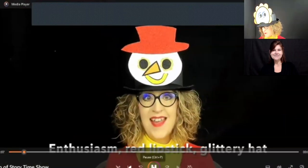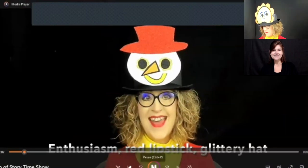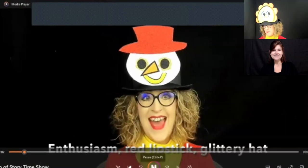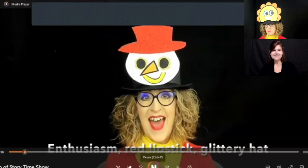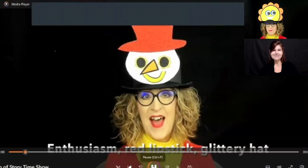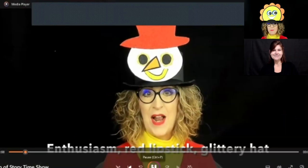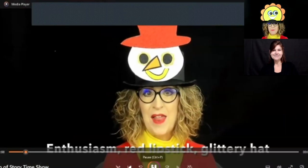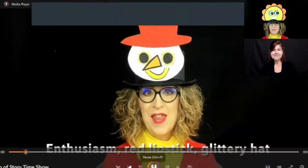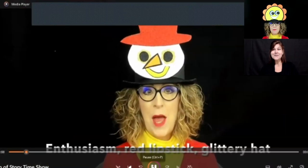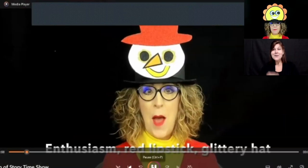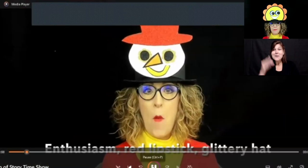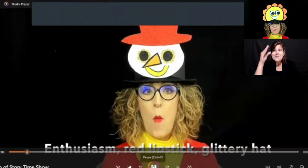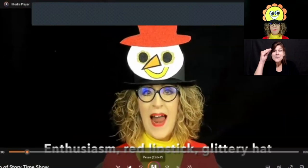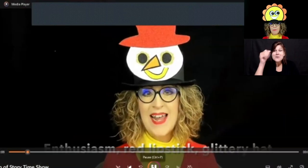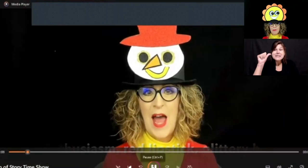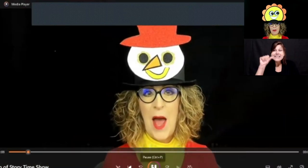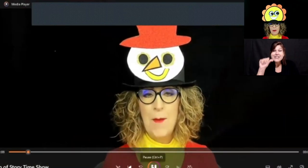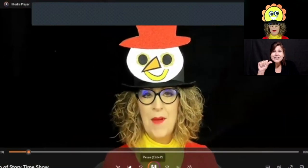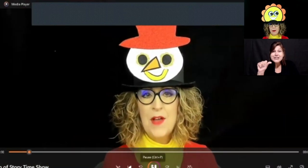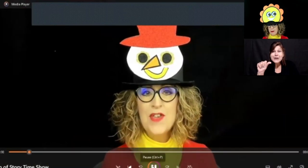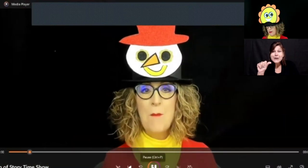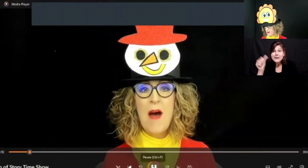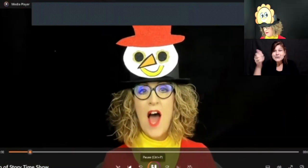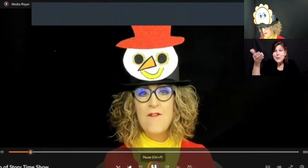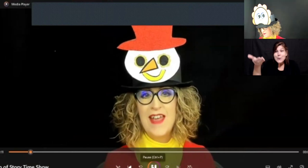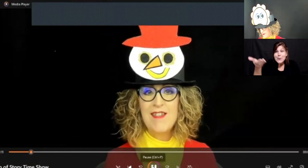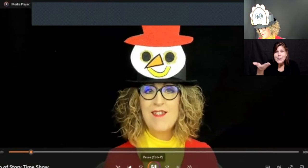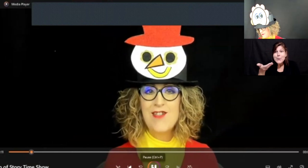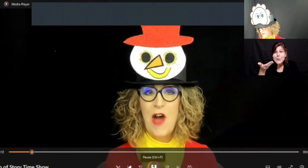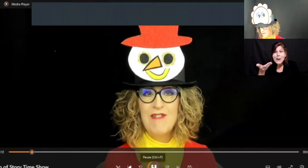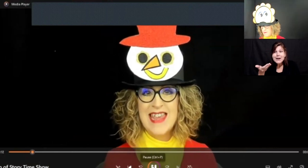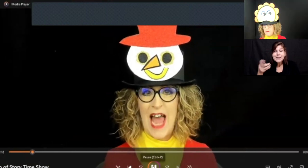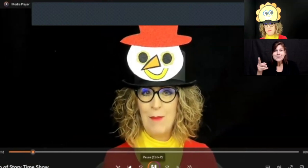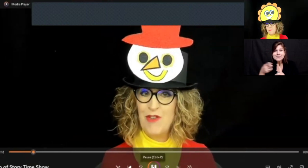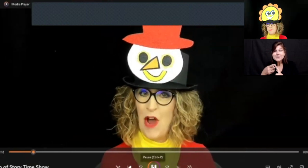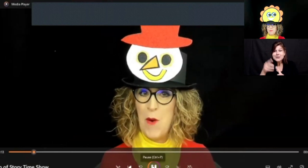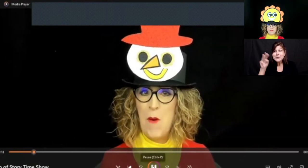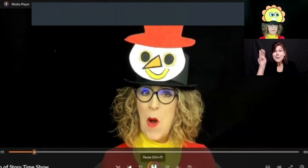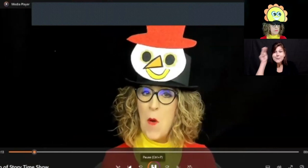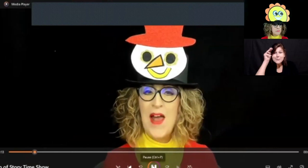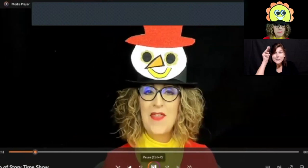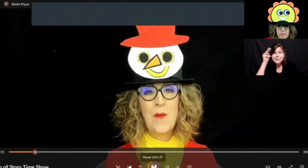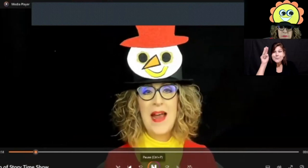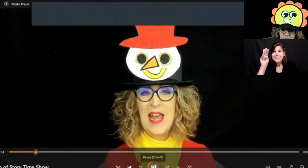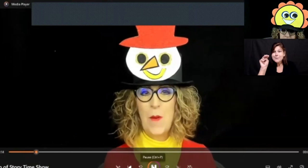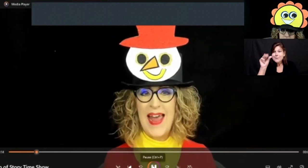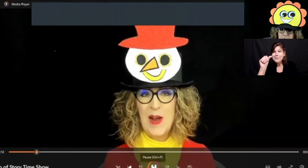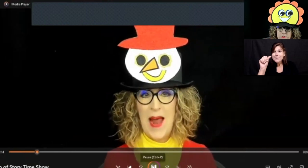Boys and girls. Welcome to "Marvin's Story Time Show" with Gwynnie-Gwyn-Gwyn.